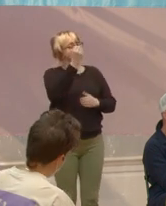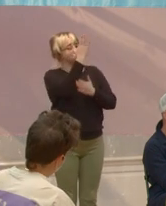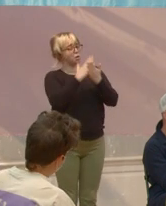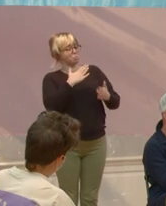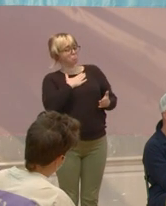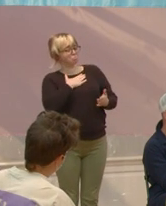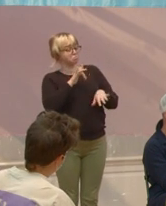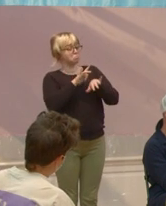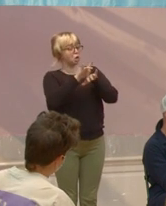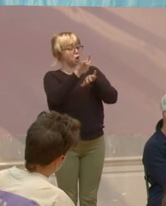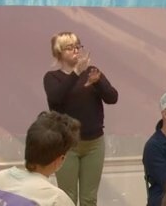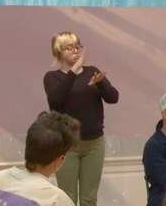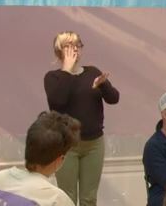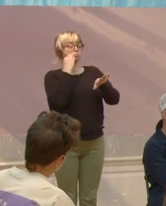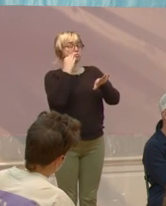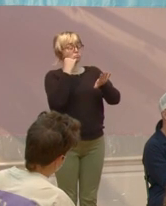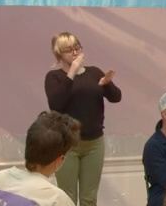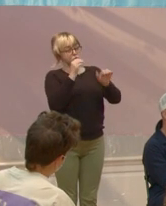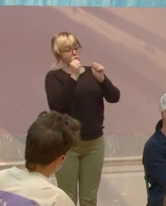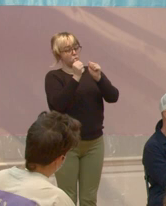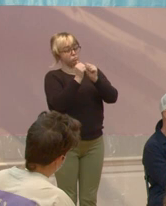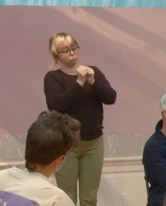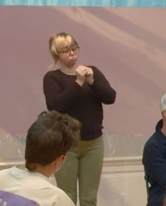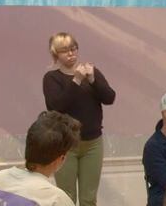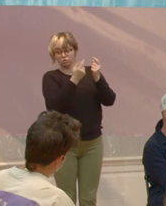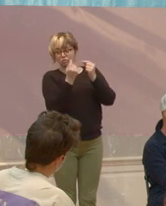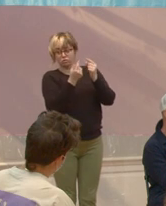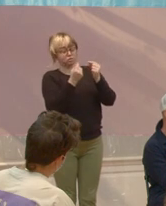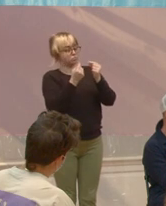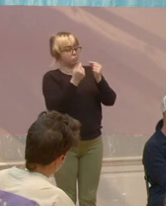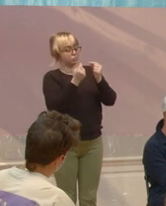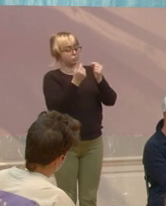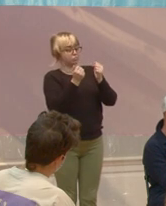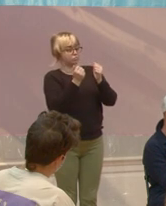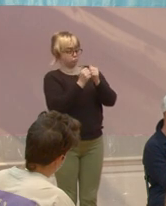most early experiments with any of this was also with Taka in